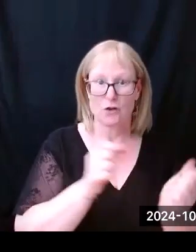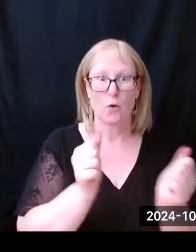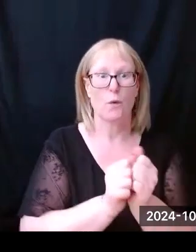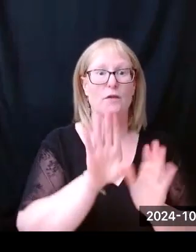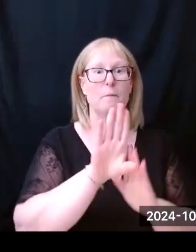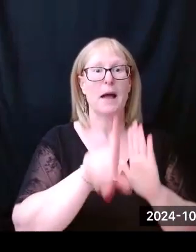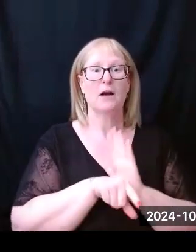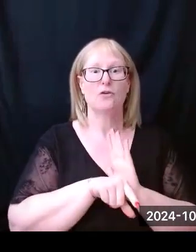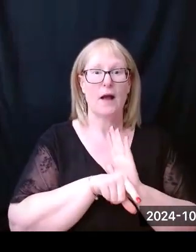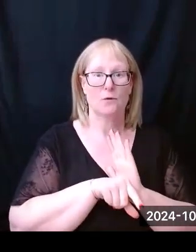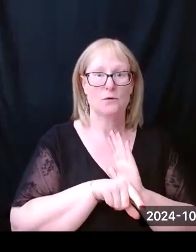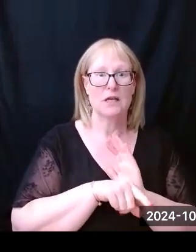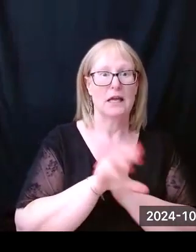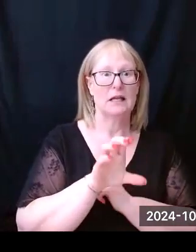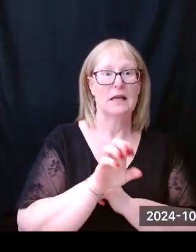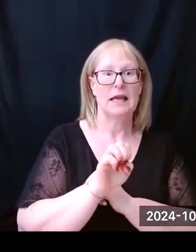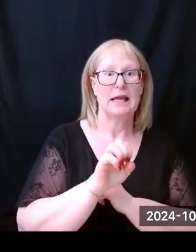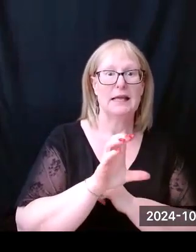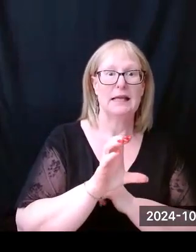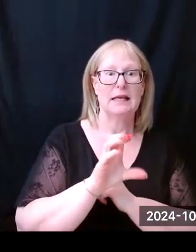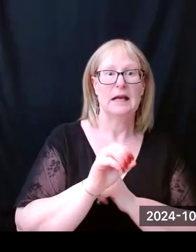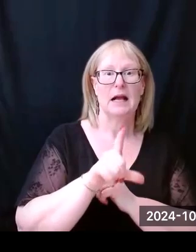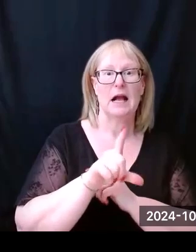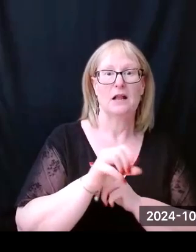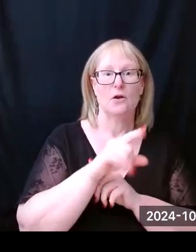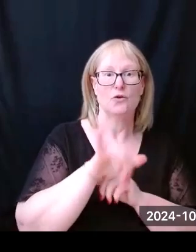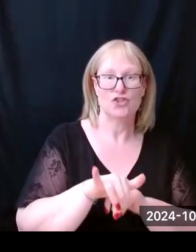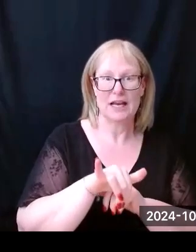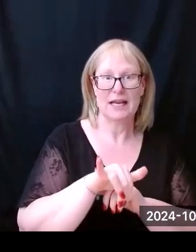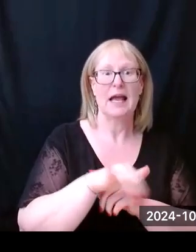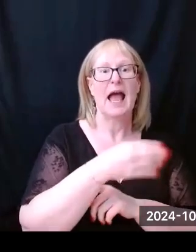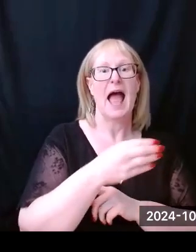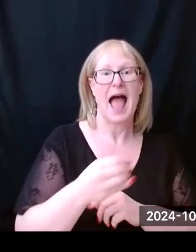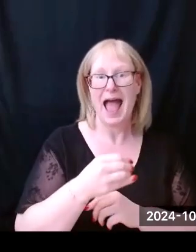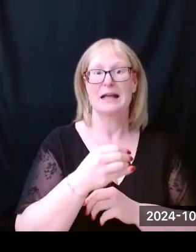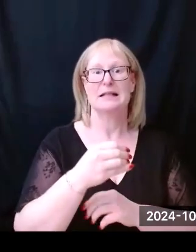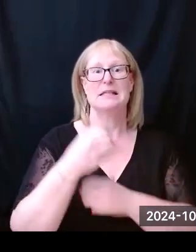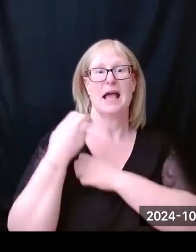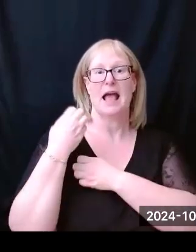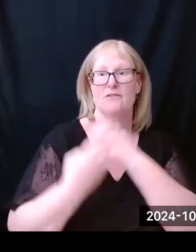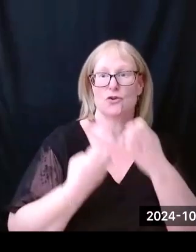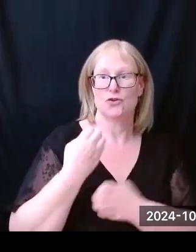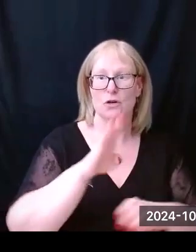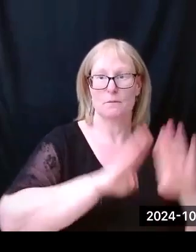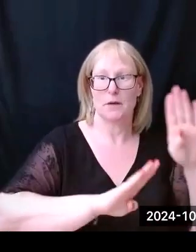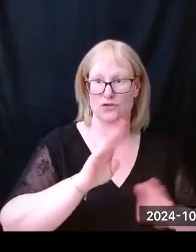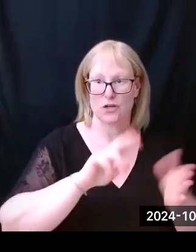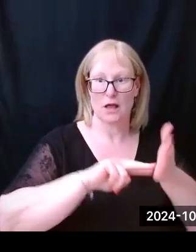biology, as well as developmental psychology. So that means that I think through a lot of things from the big picture,